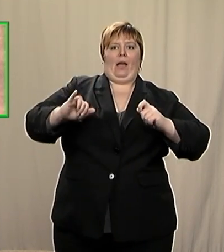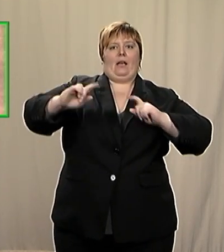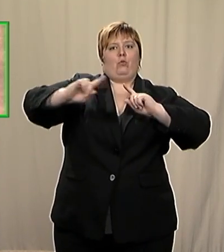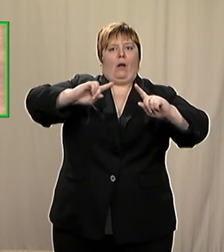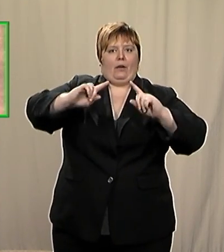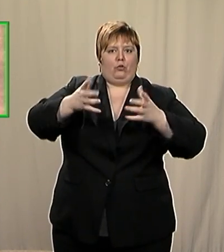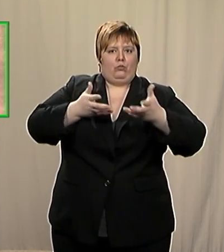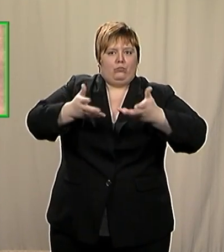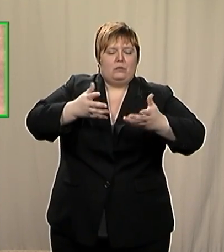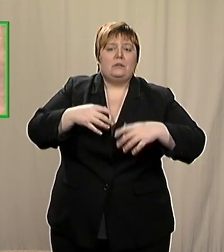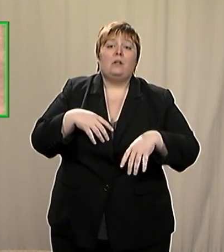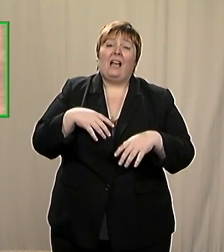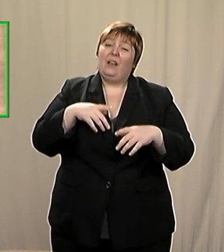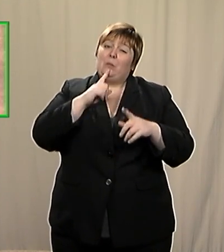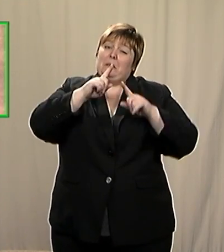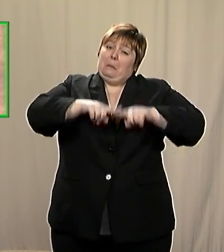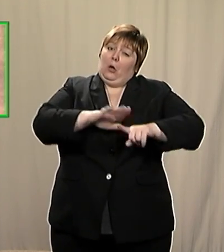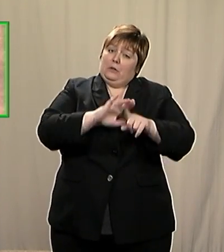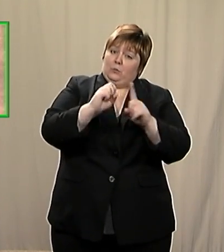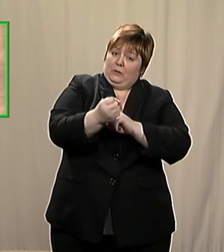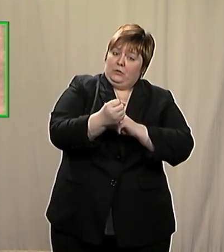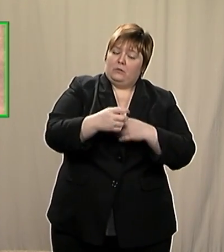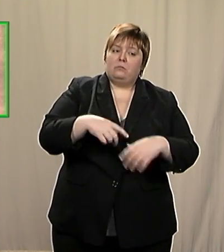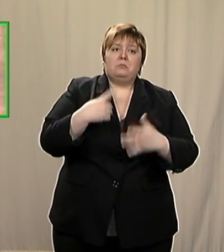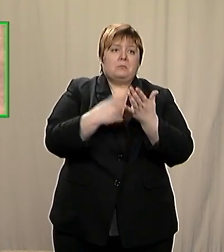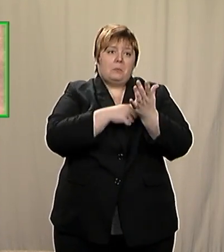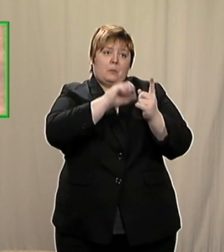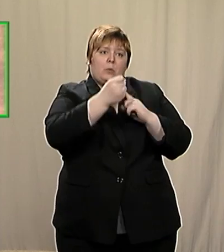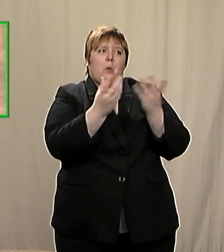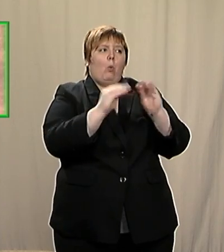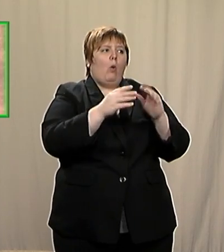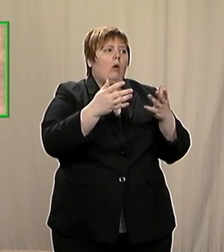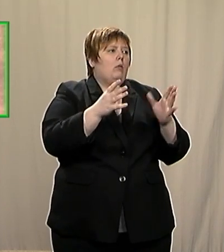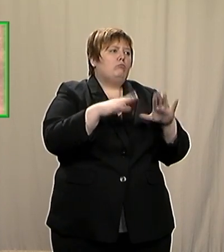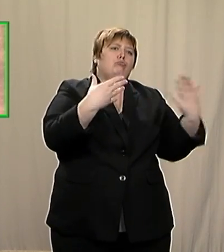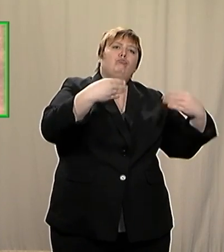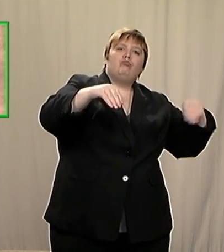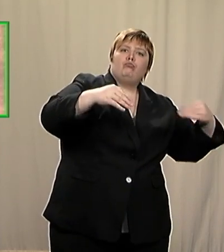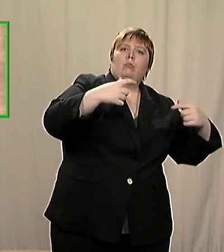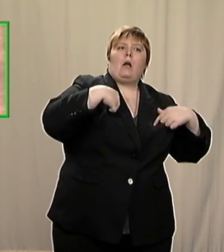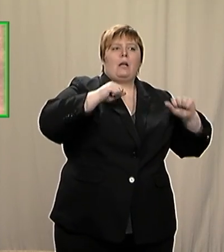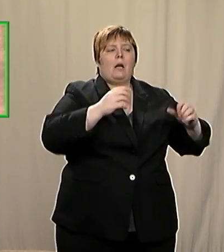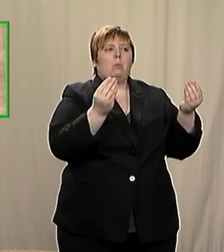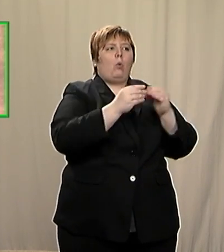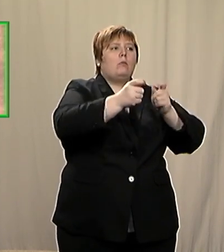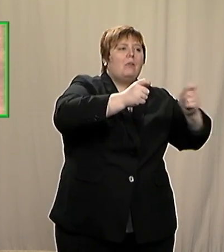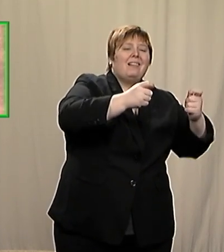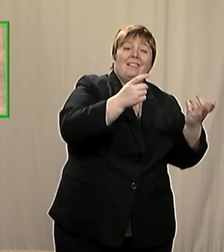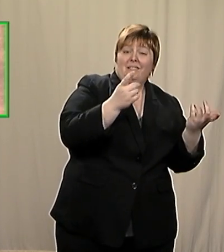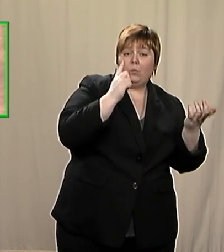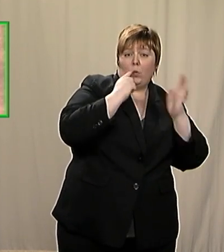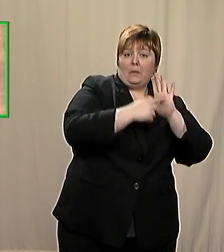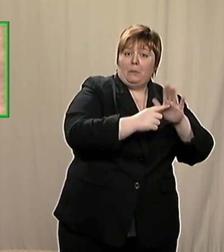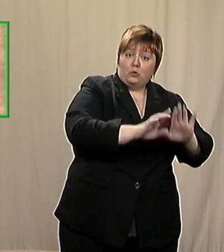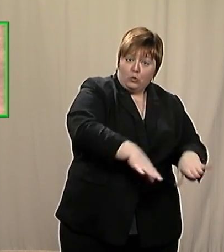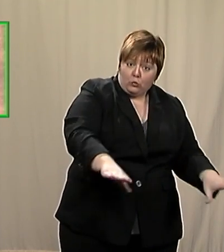The idea of role space is situational. There are some situations where there is much more liberty or freedom to manage the interaction. For example, in interpreting with children,